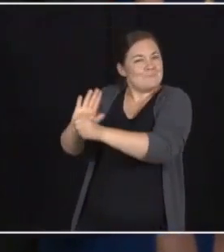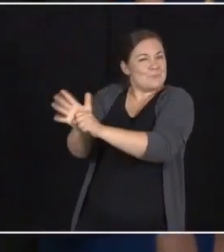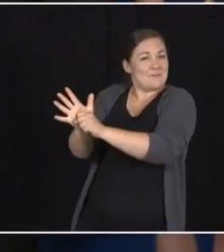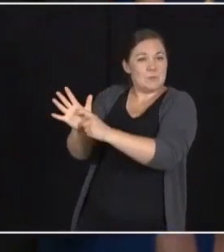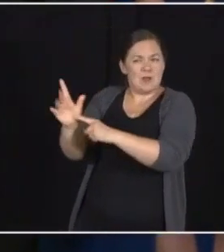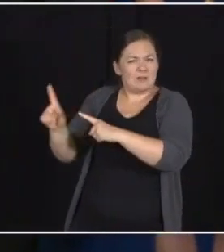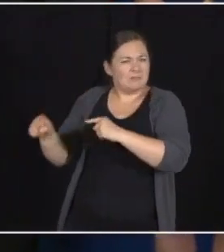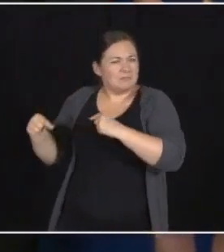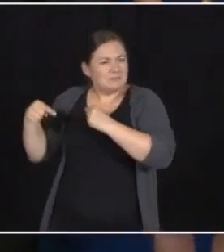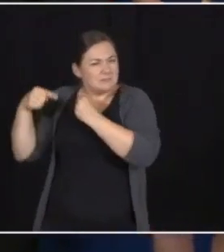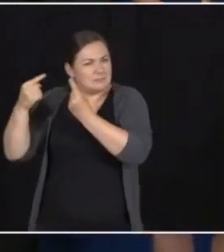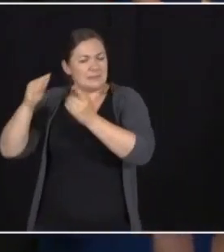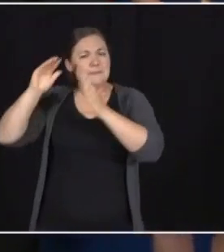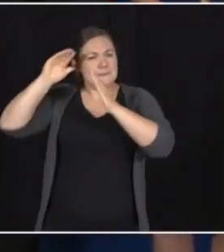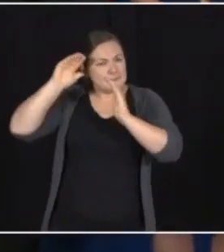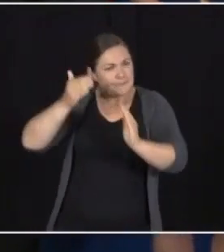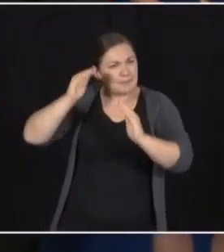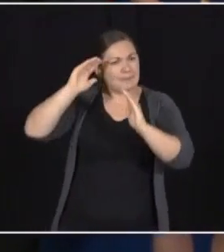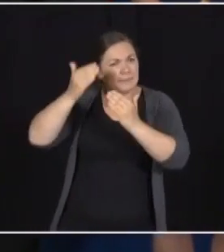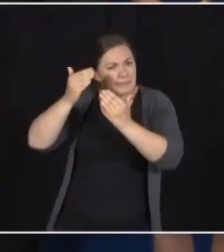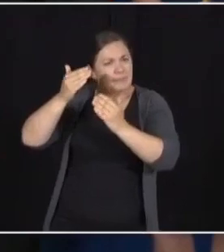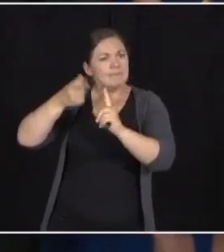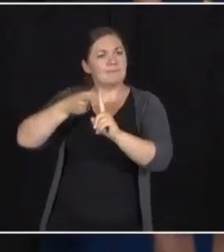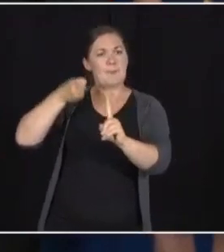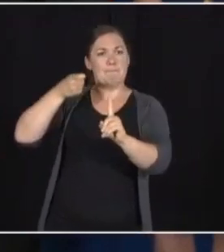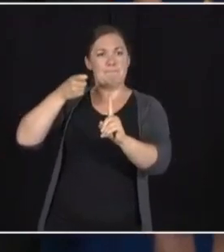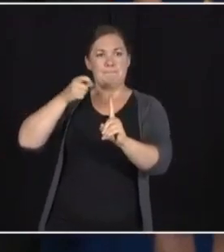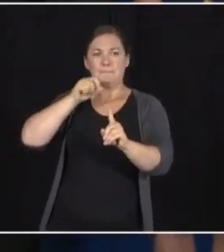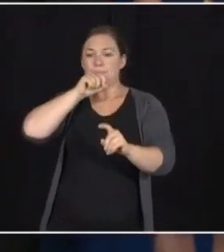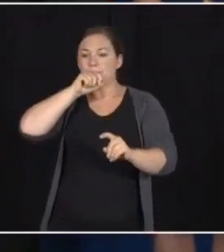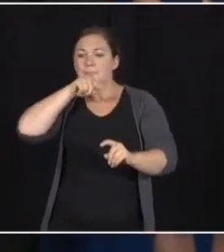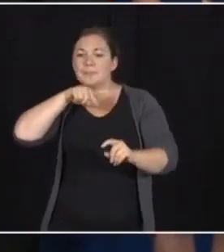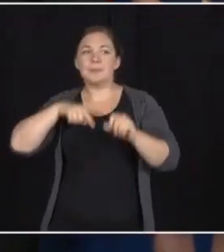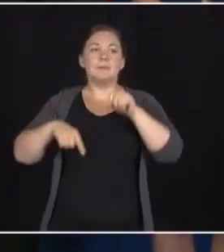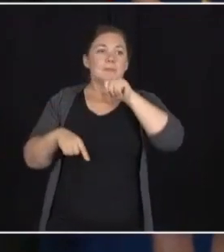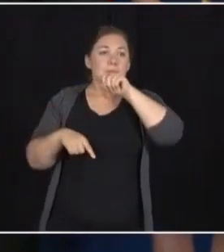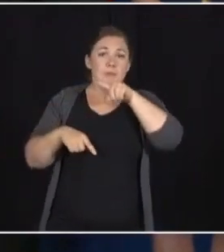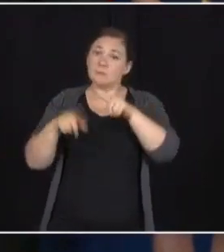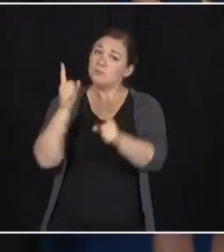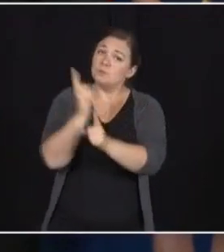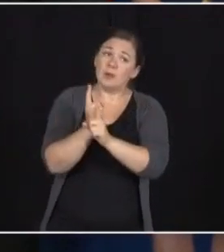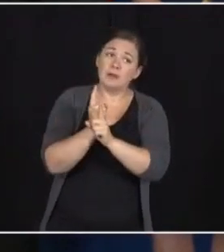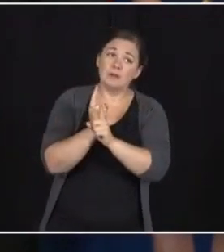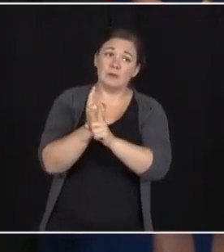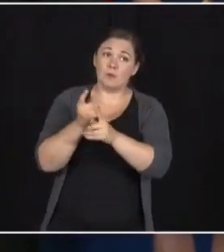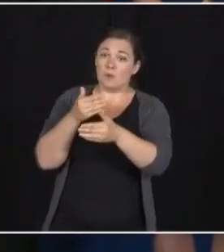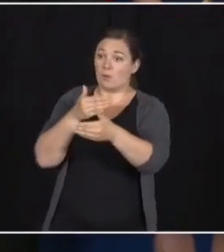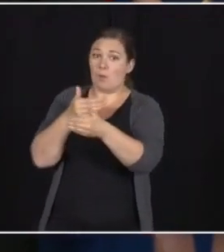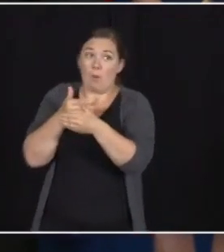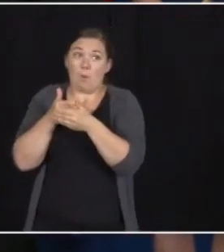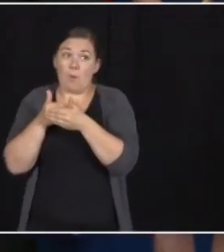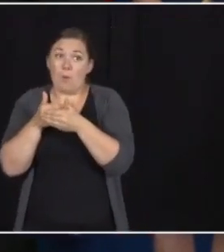But the evidence to date suggests that it is droplet spread. And that can happen if people are sitting very